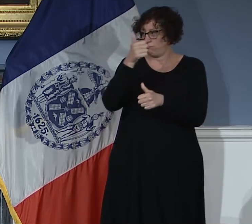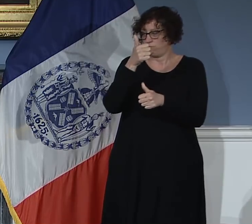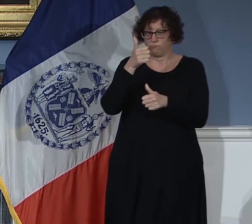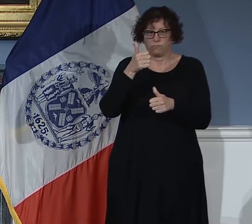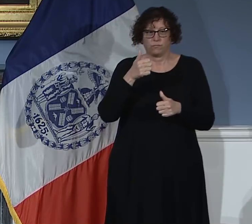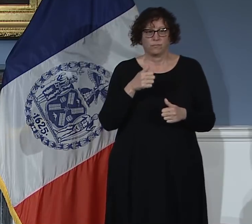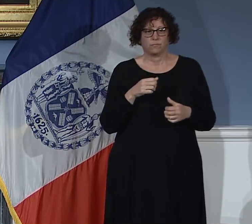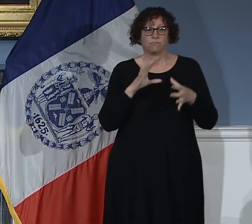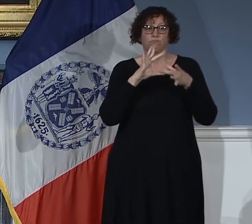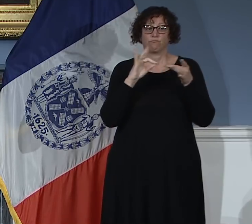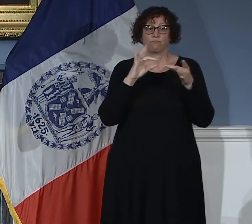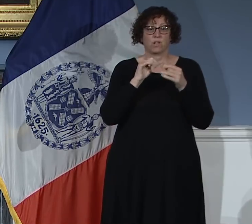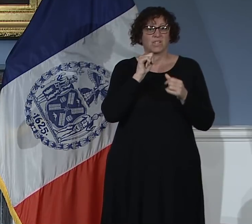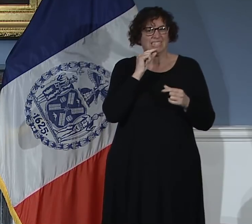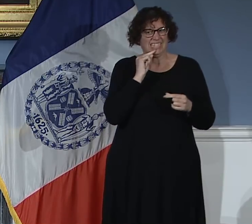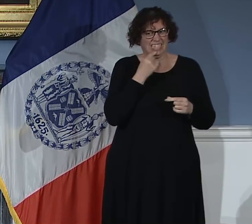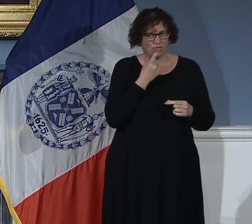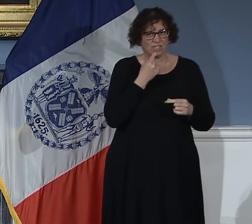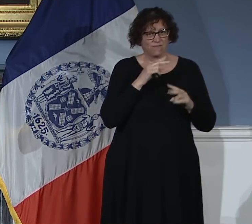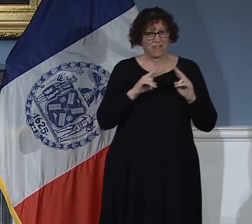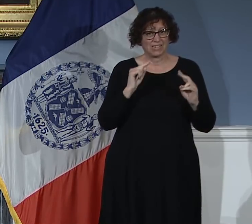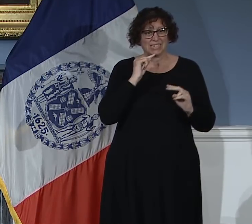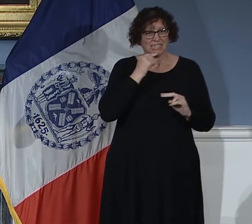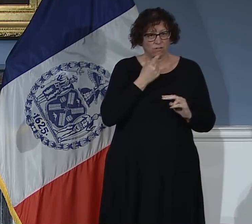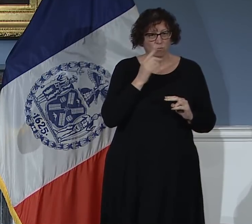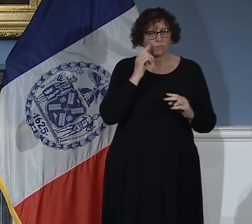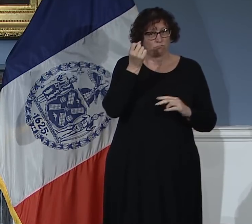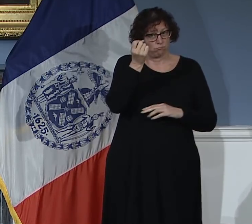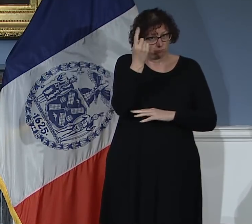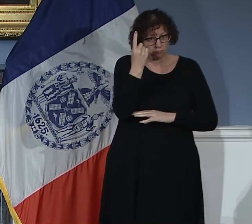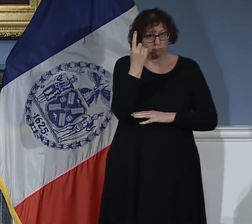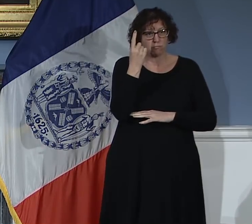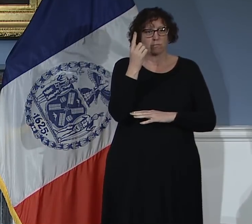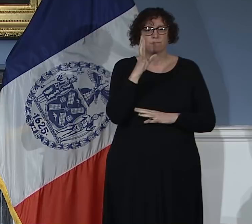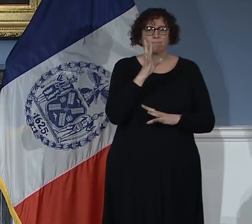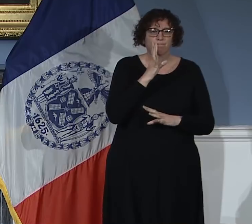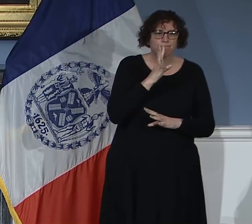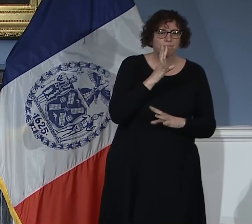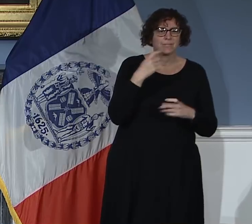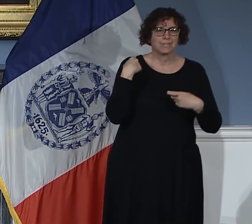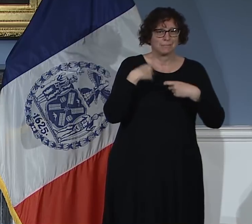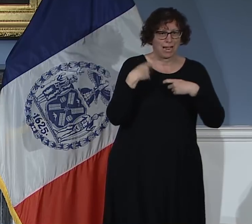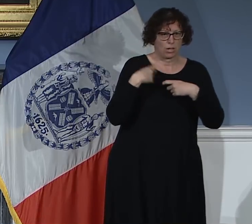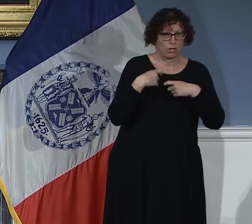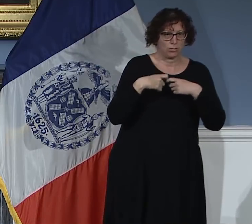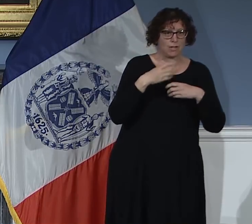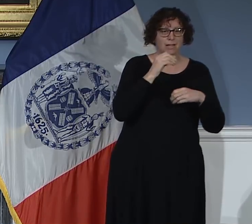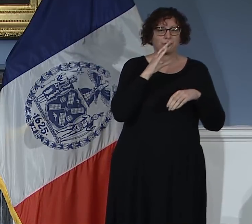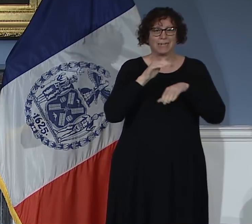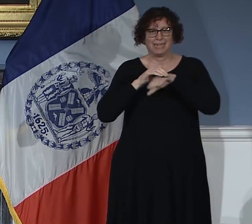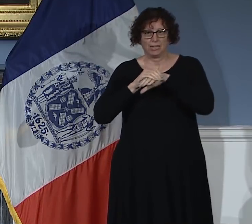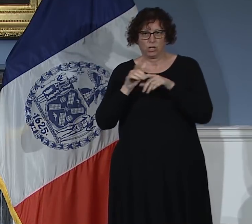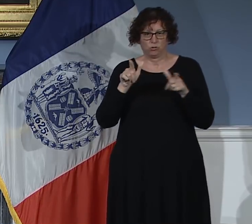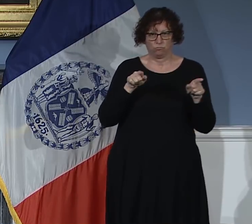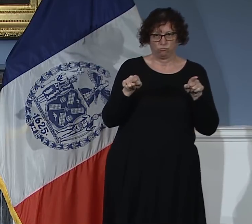WITH THAT I WANT TO TURN TO OUR HEALTH COMMISSIONER WHO HAS A MESSAGE OF REAL URGENCY.